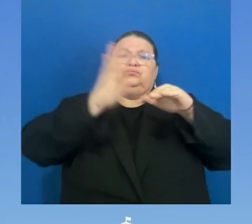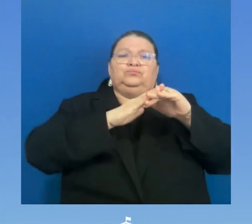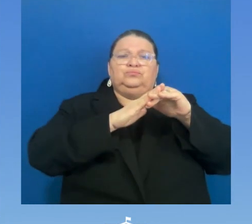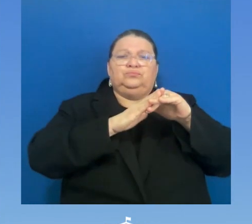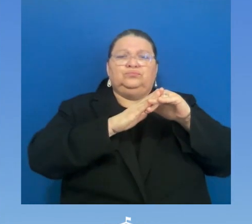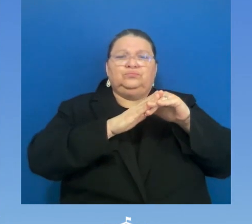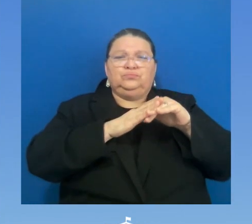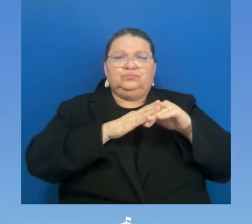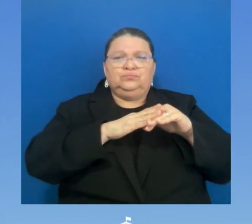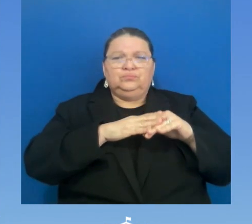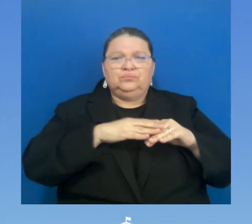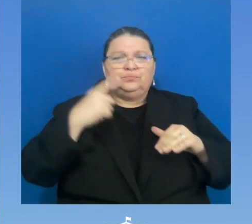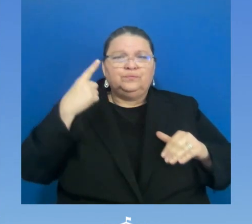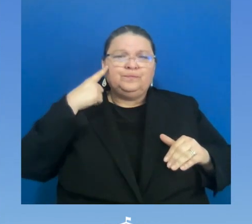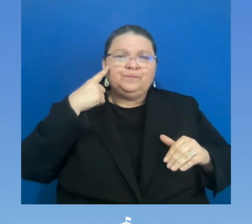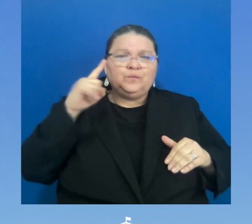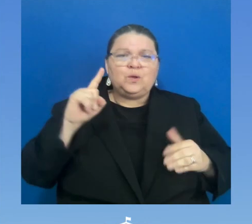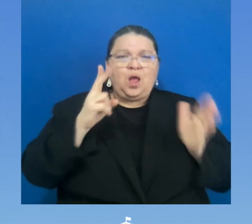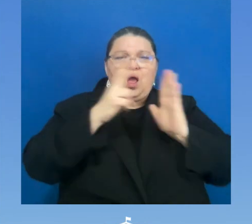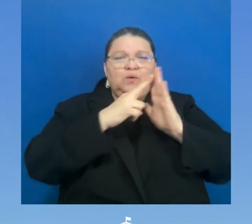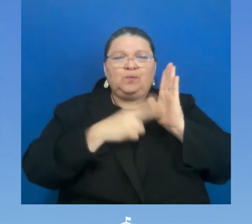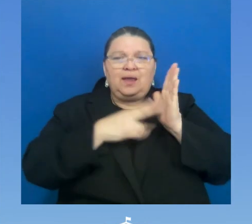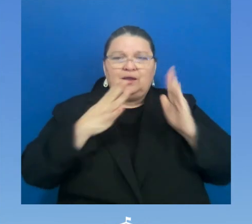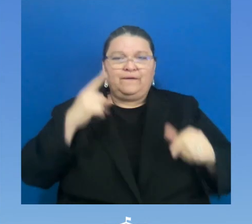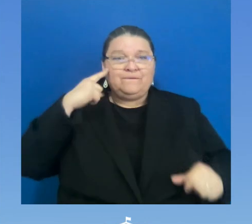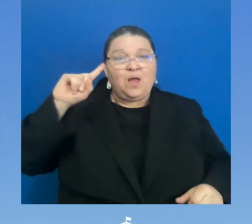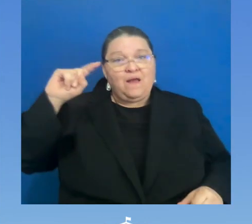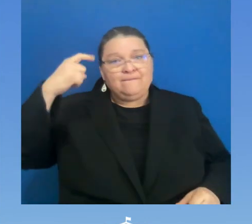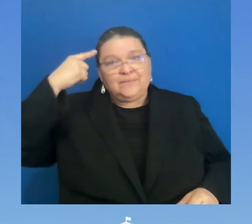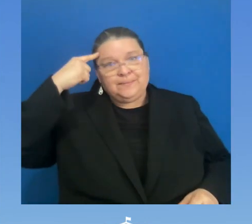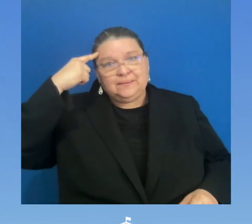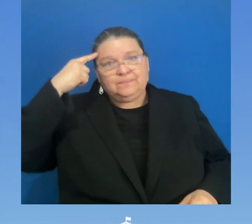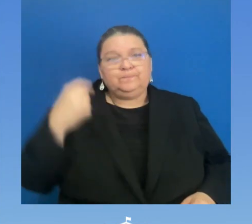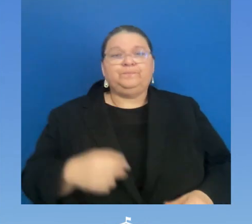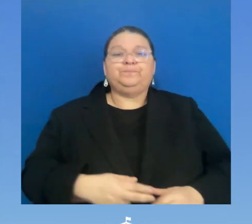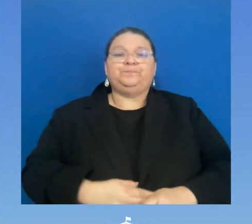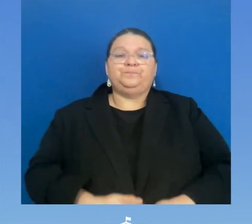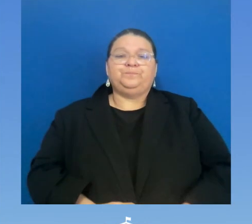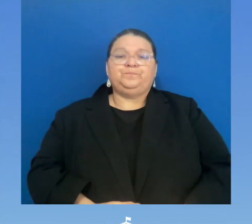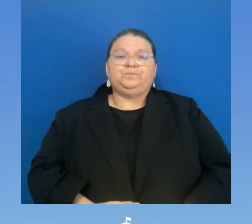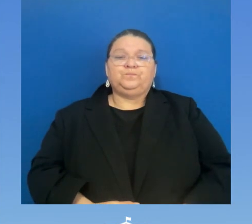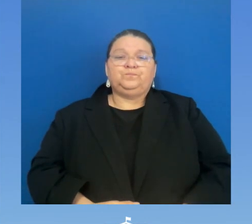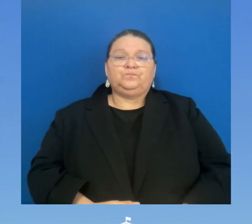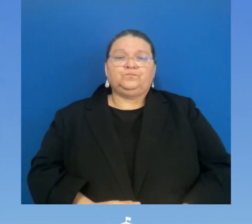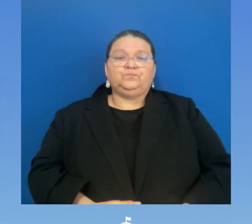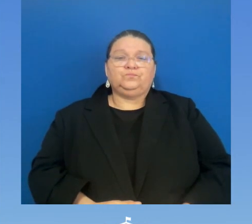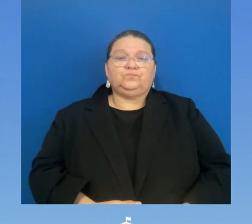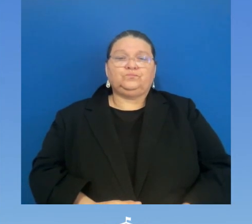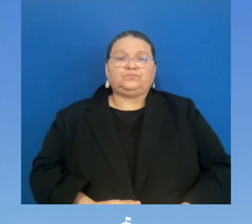6 and $7 an hour. We have implemented that order. We've raised over pay for over 300000 workers